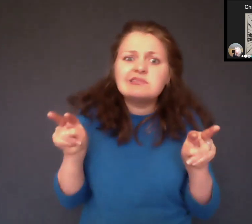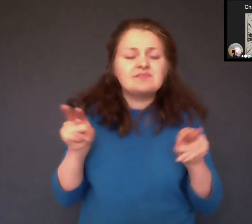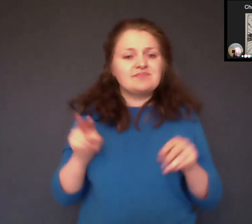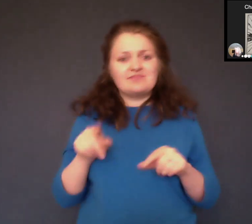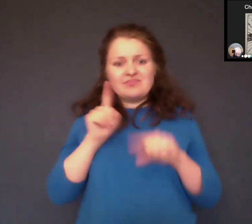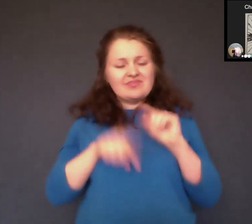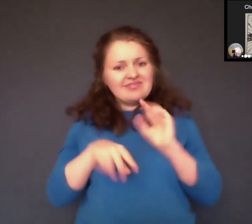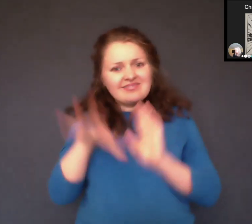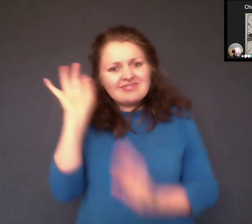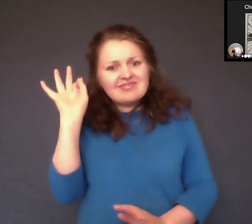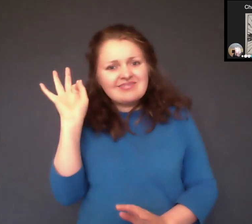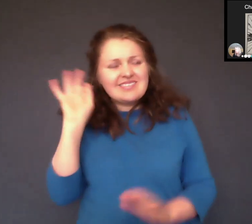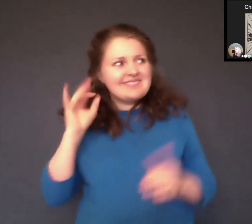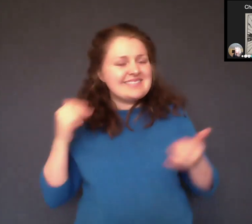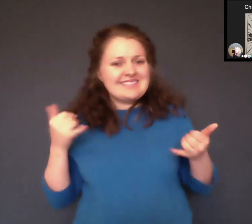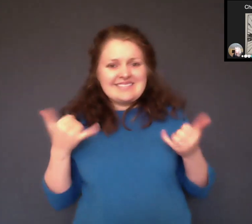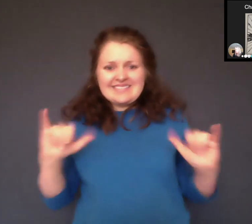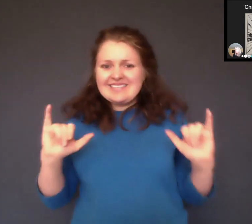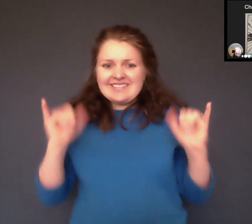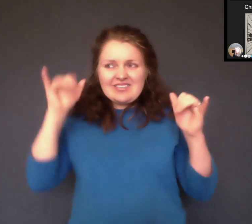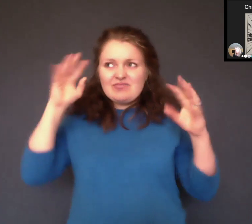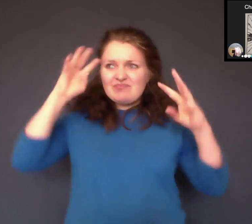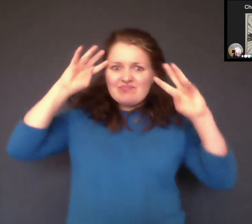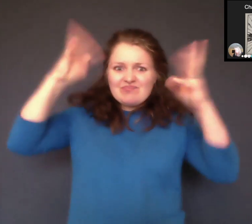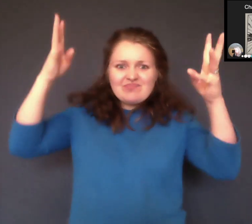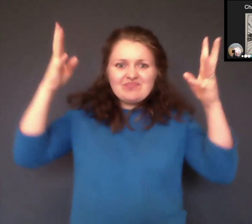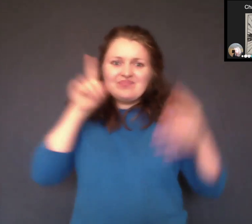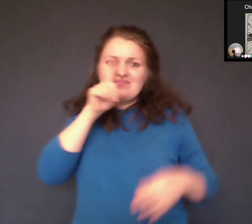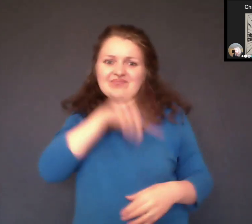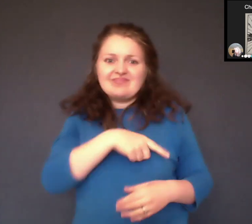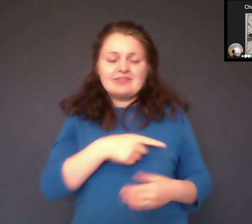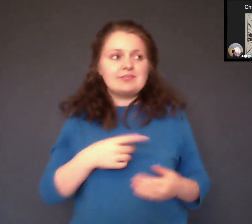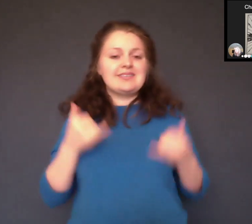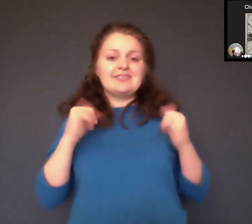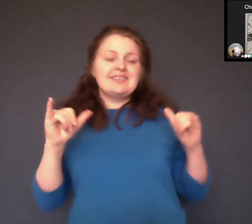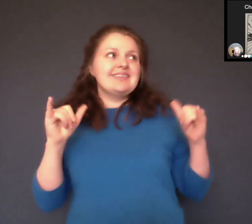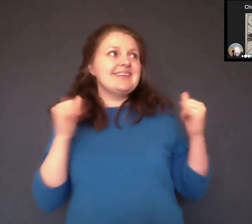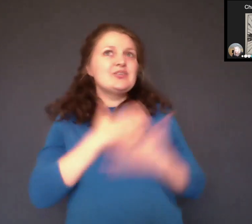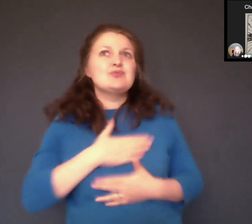and the sense of summer it cooed softly in his ear and played its gentle heirs against his face